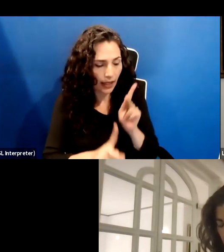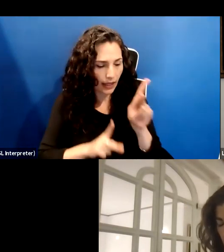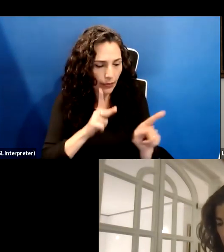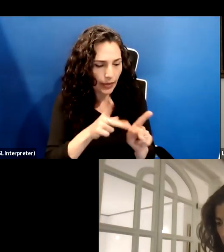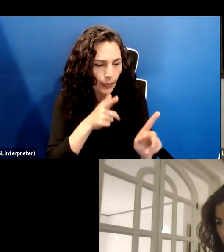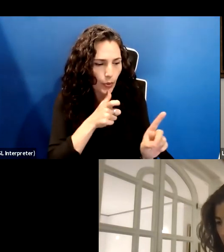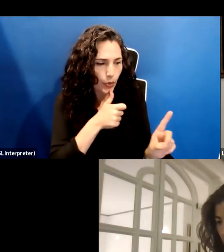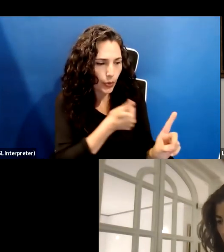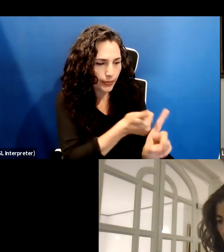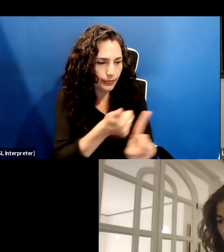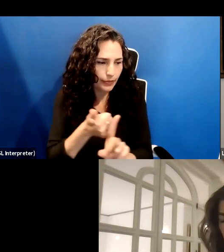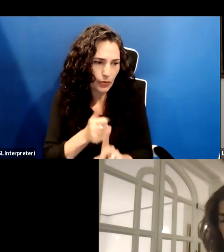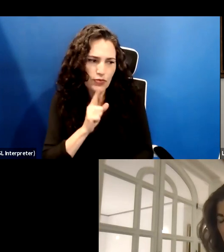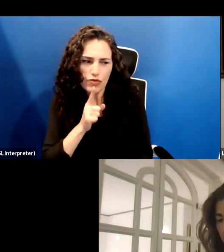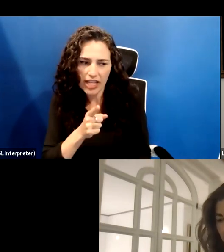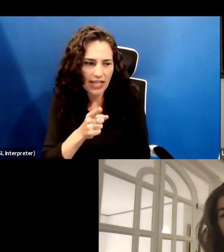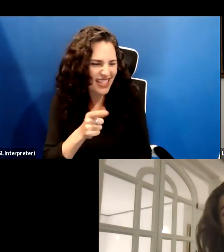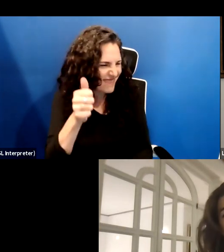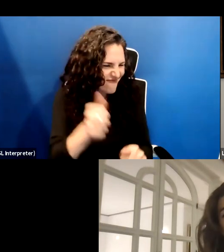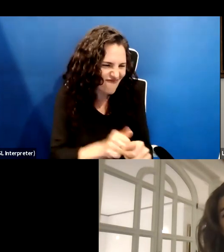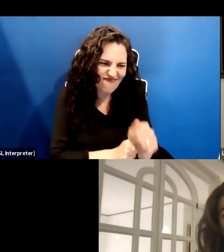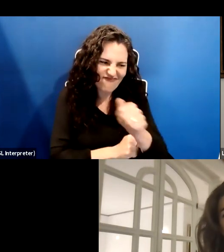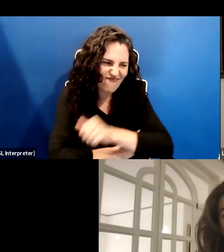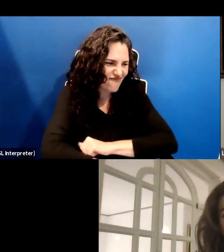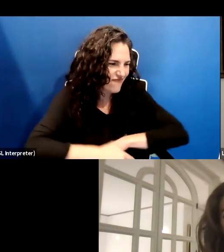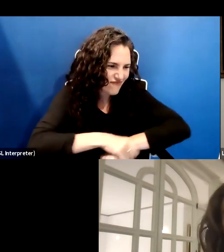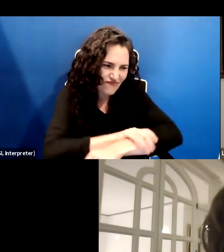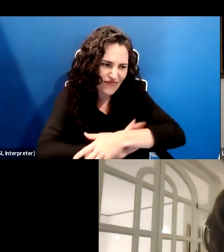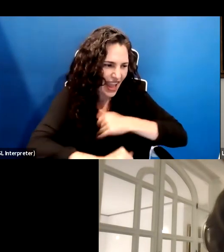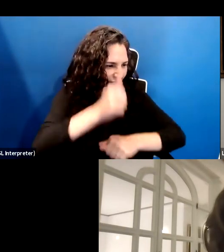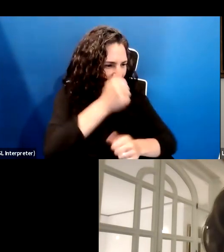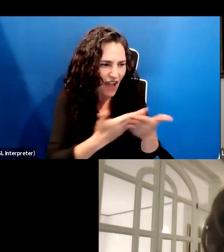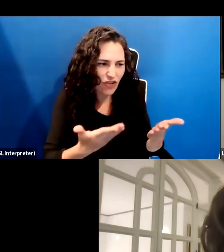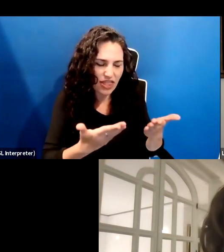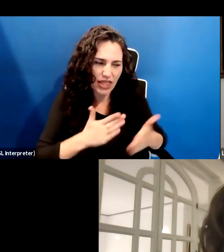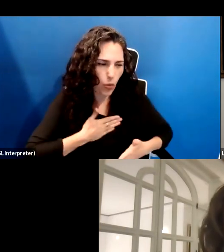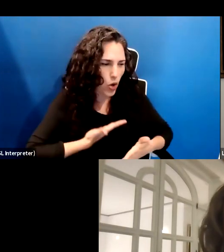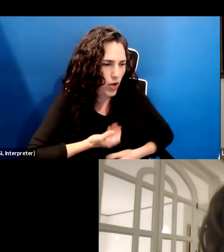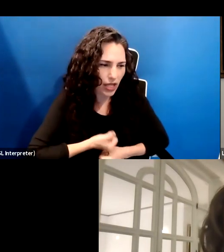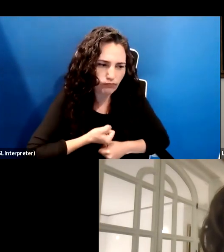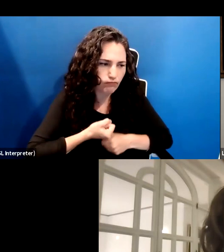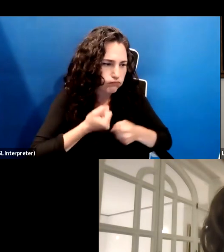really would put everything on the line in order to stand for what they believed in,